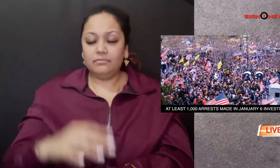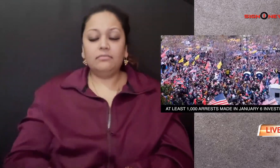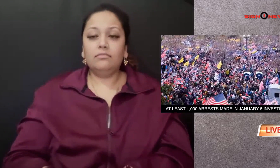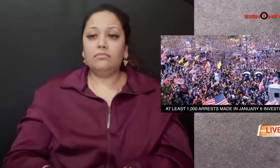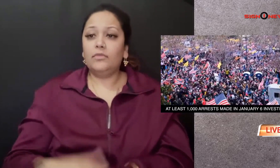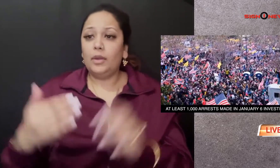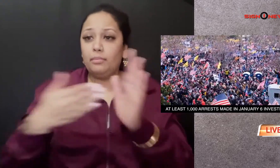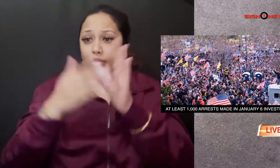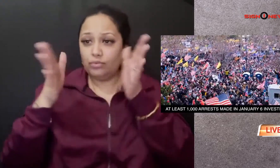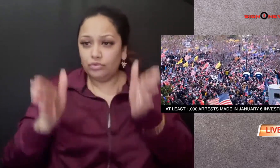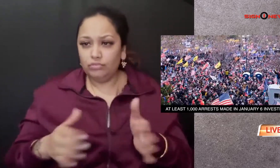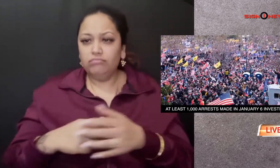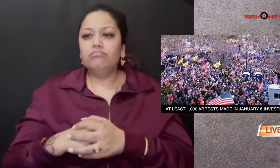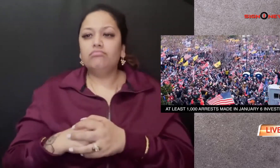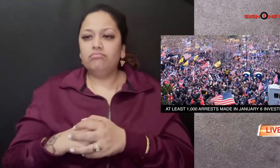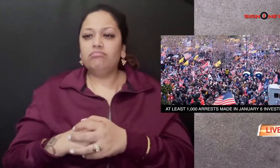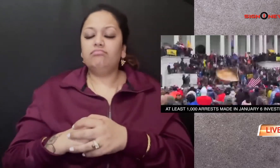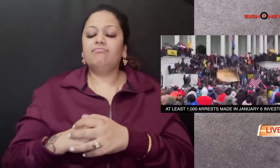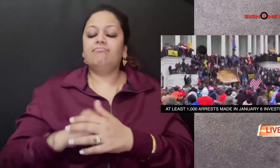And prosecutors have reached a new milestone.